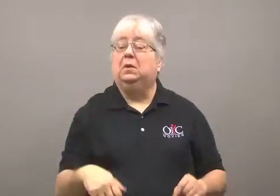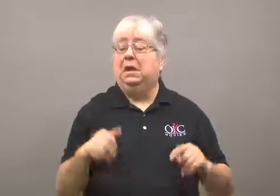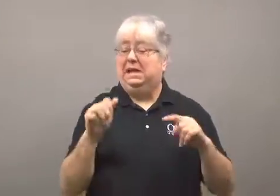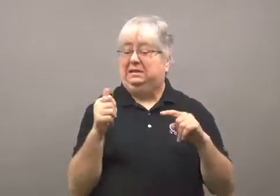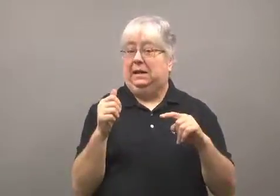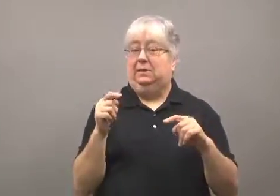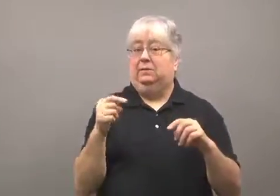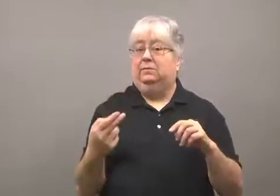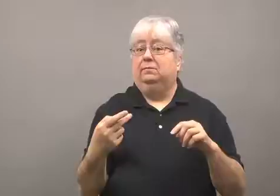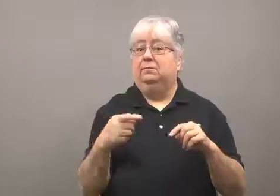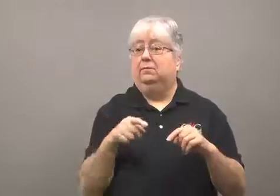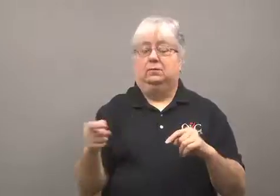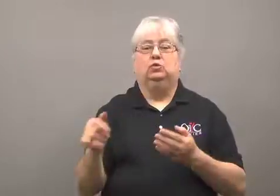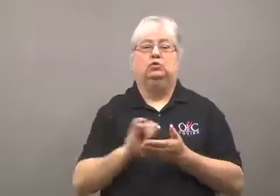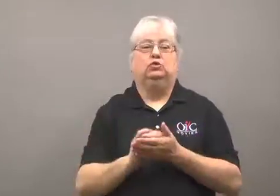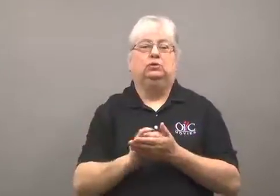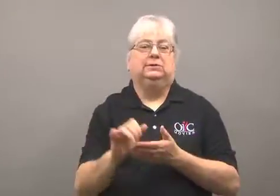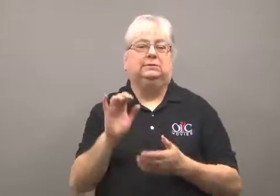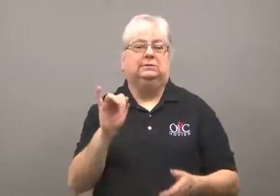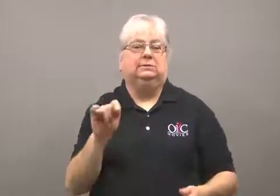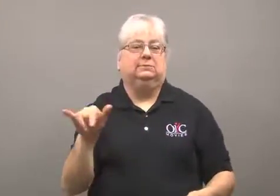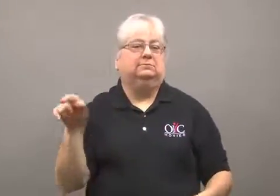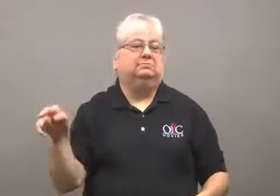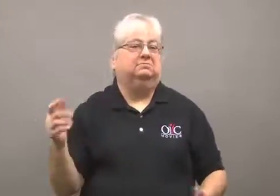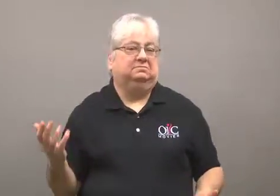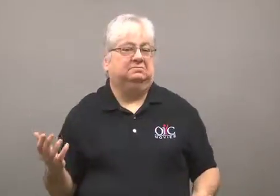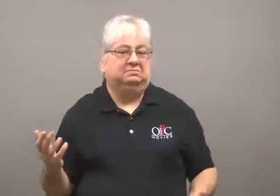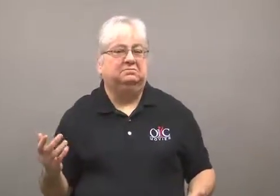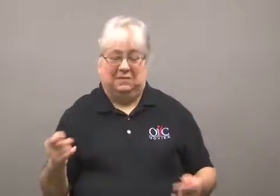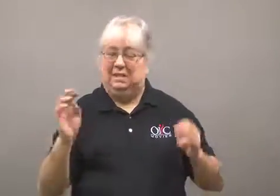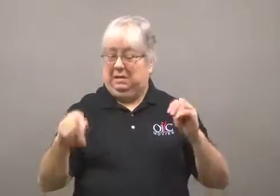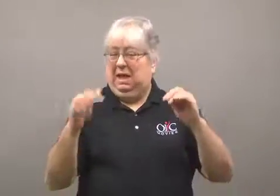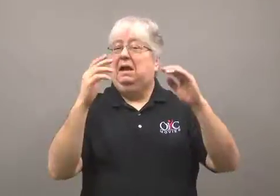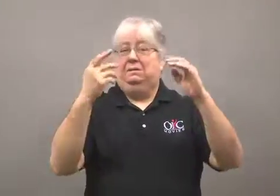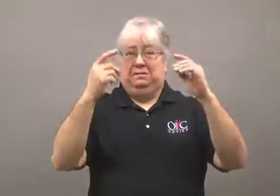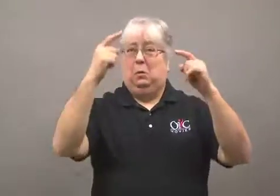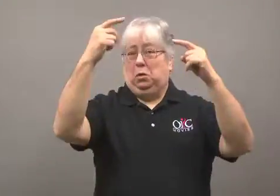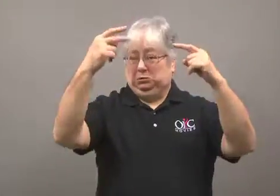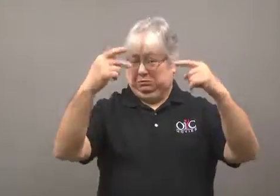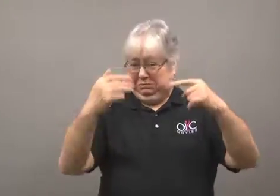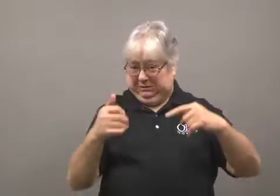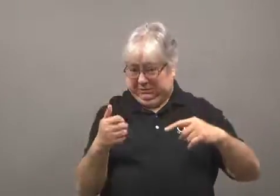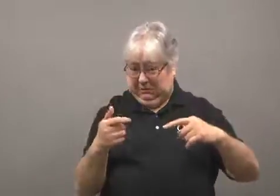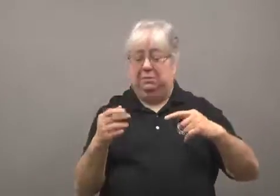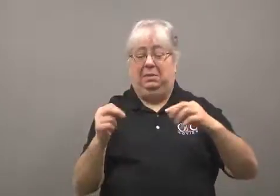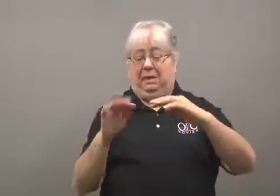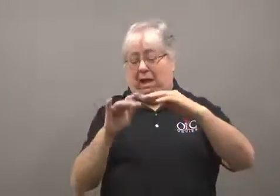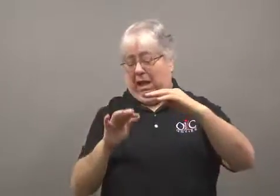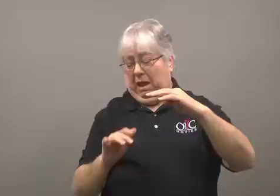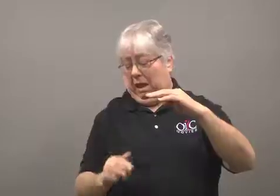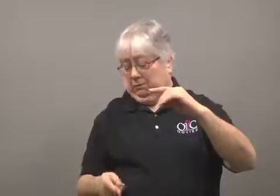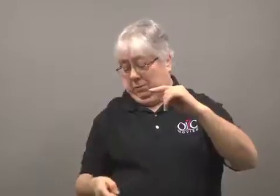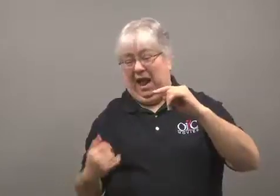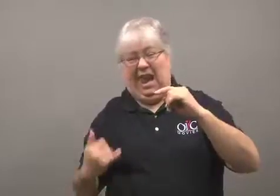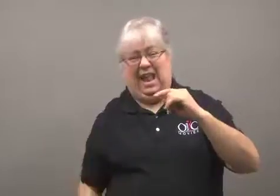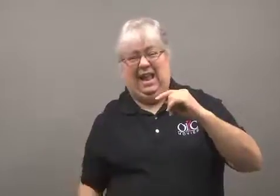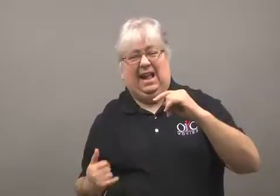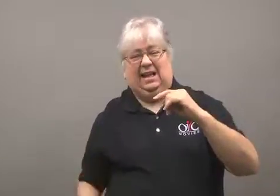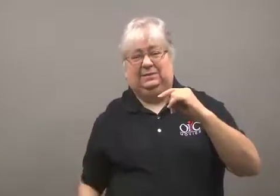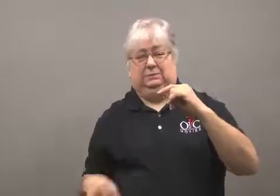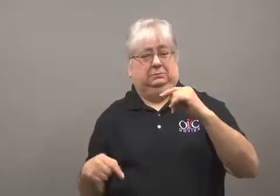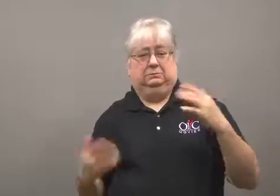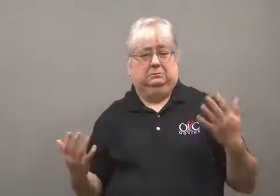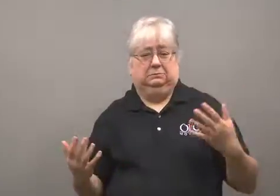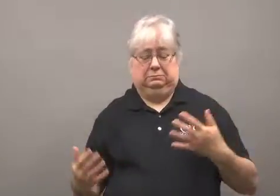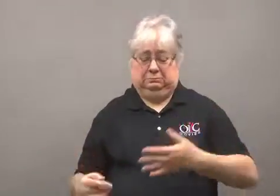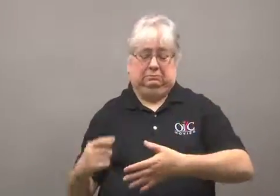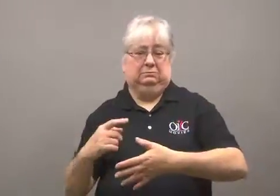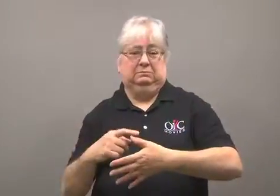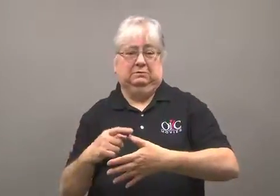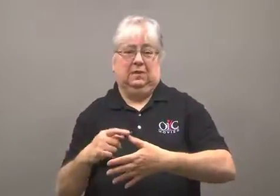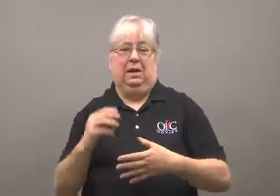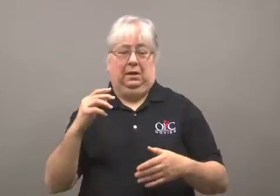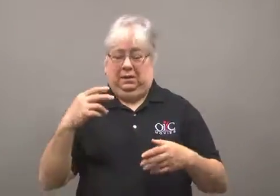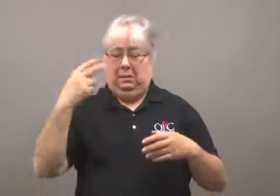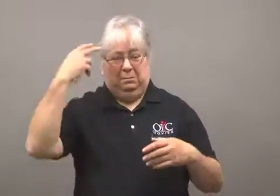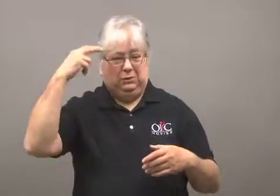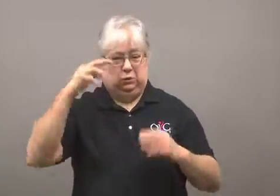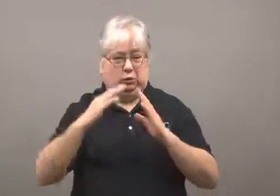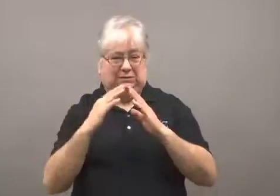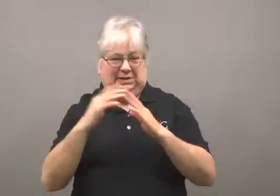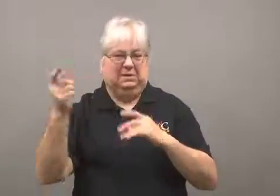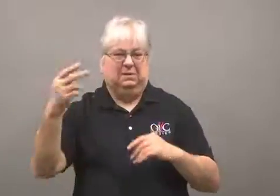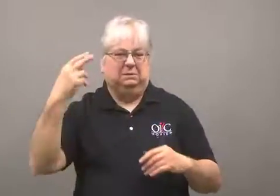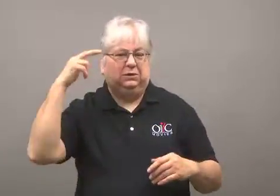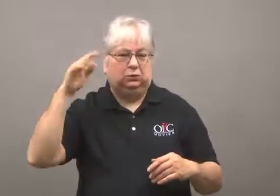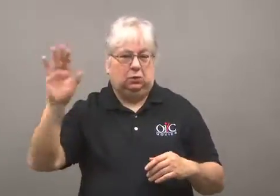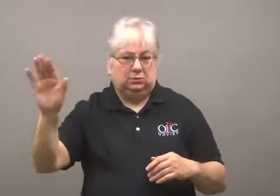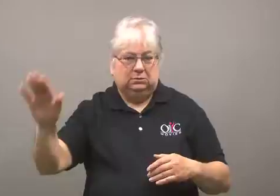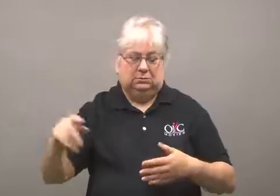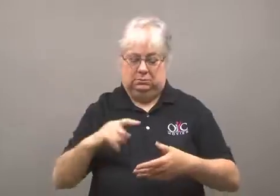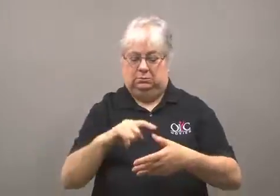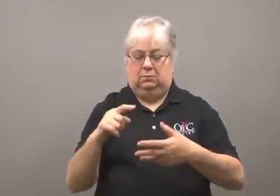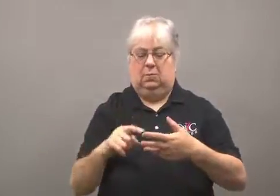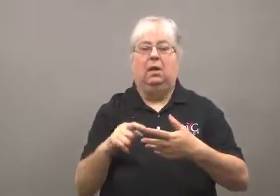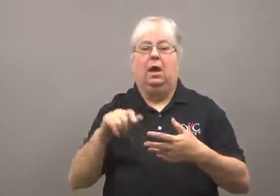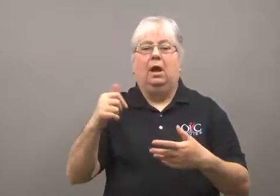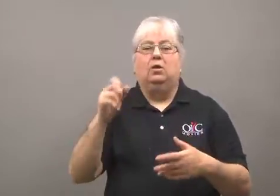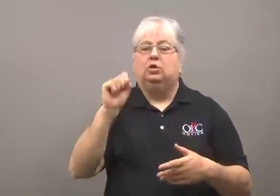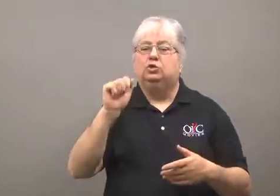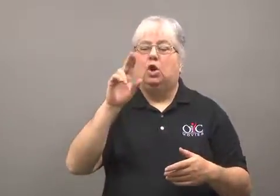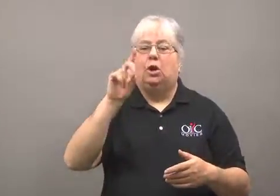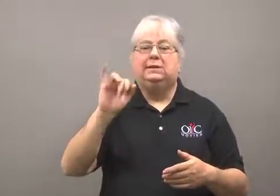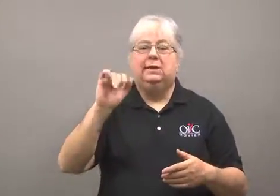New York City came in tenth.